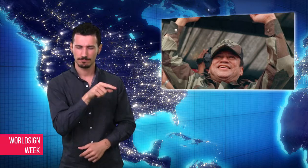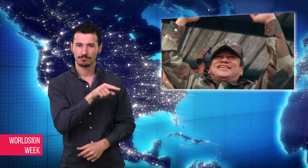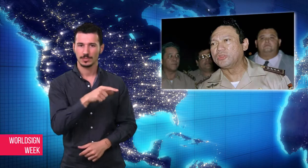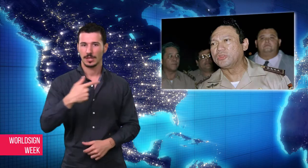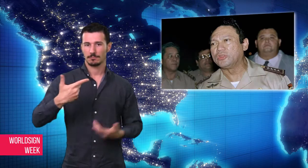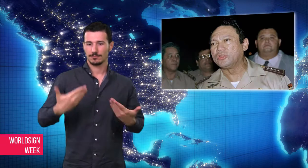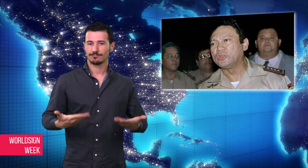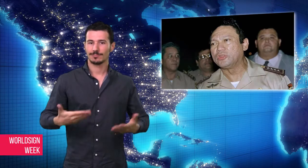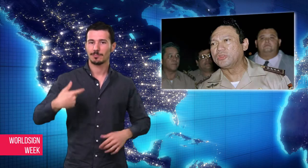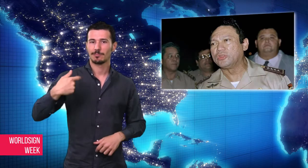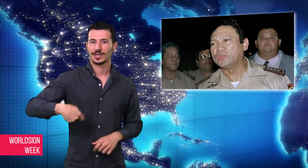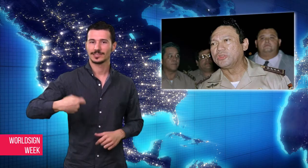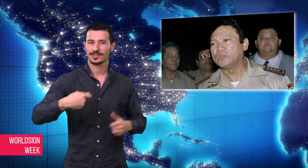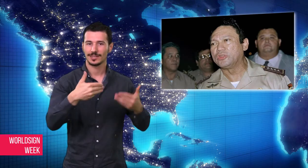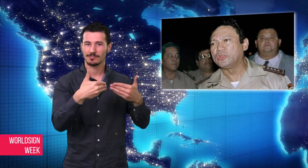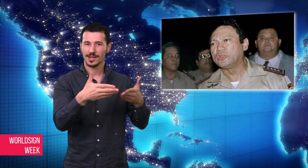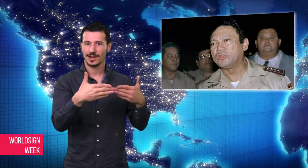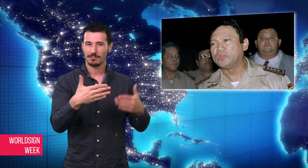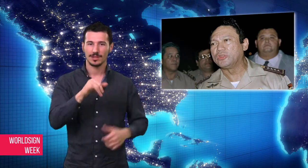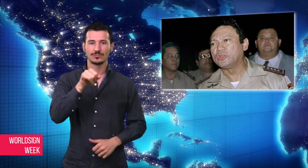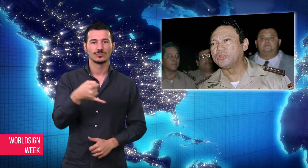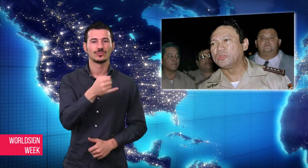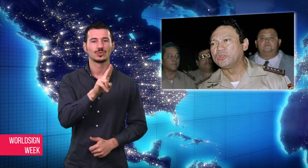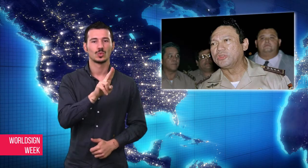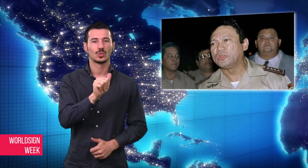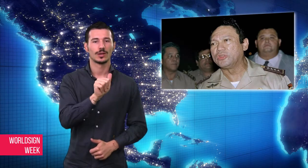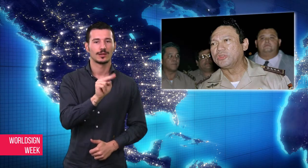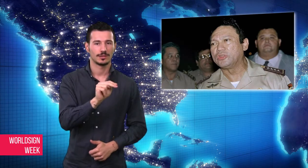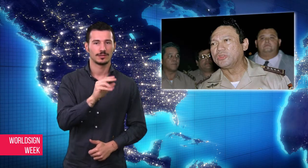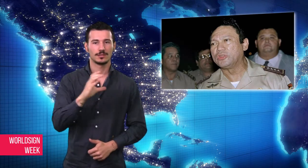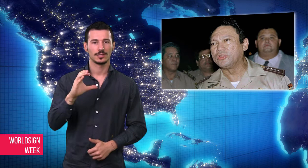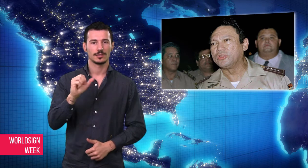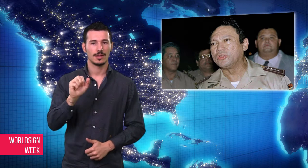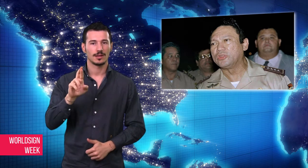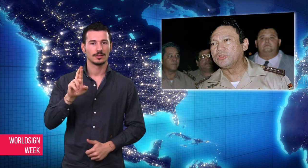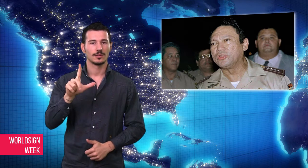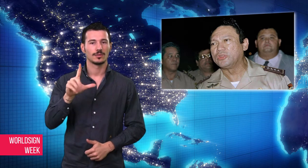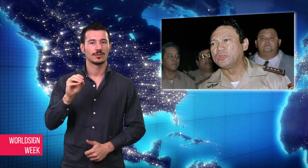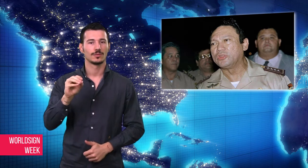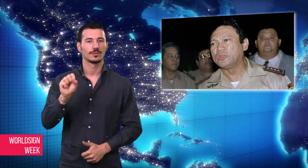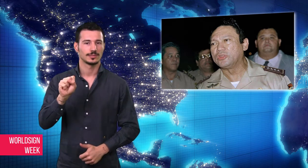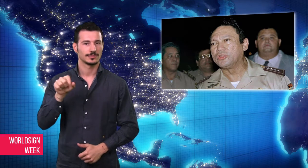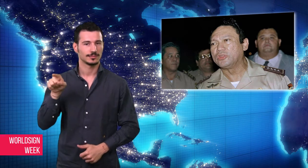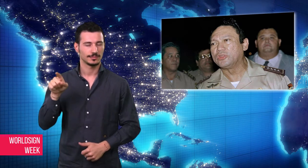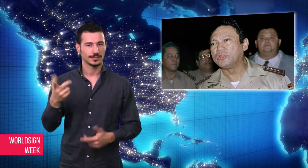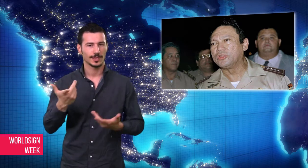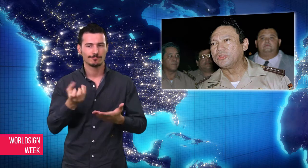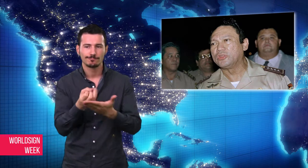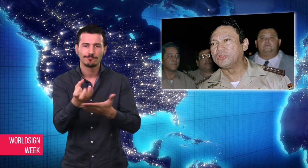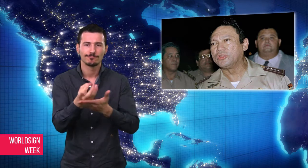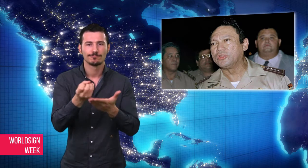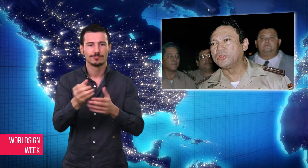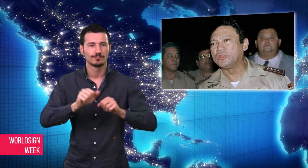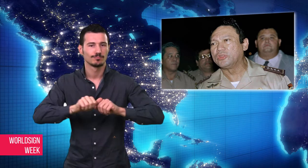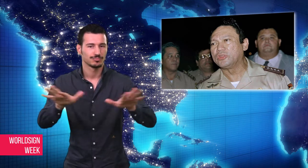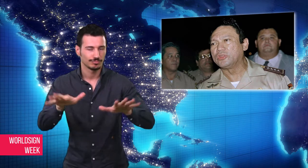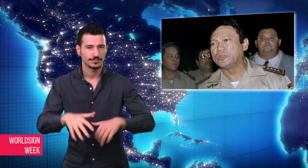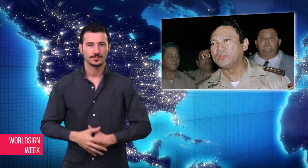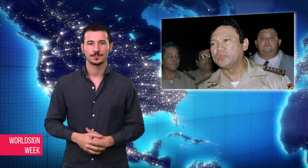from the country’s President Juan Carlos. Noriega was one of the most